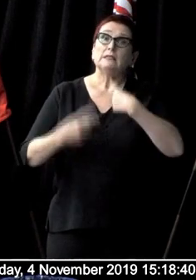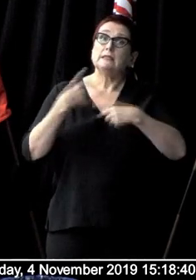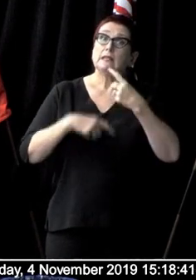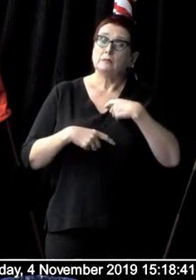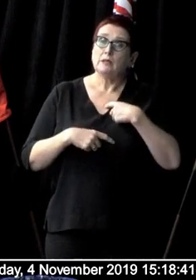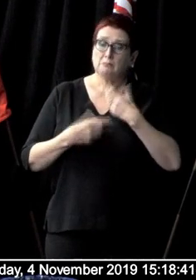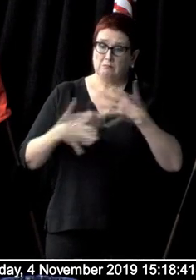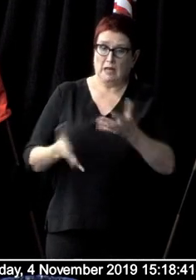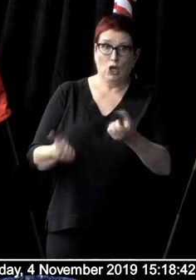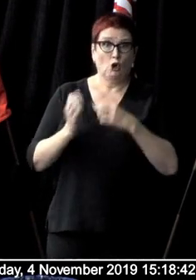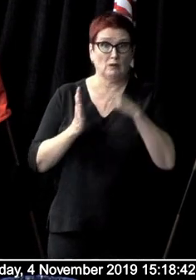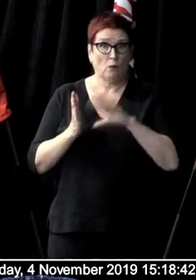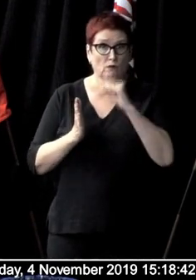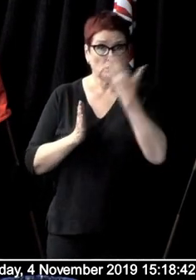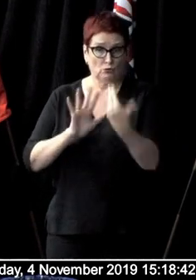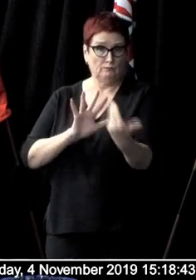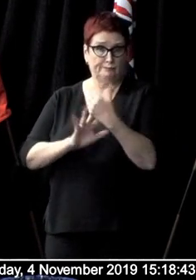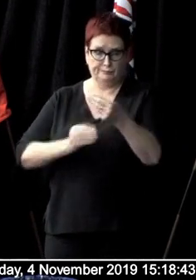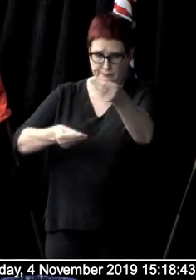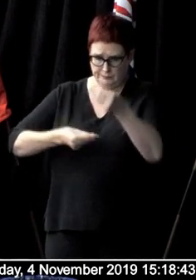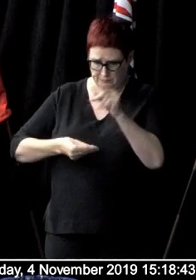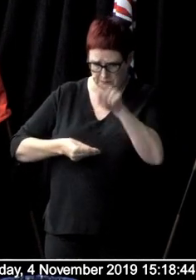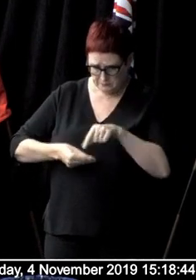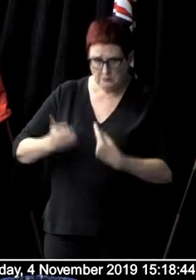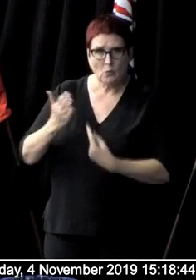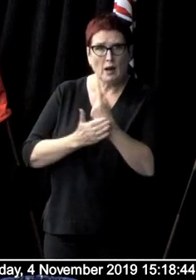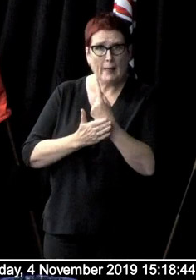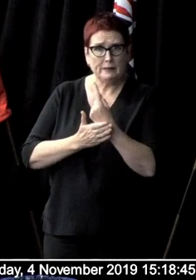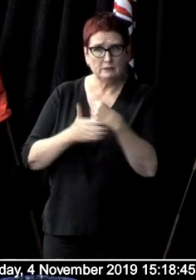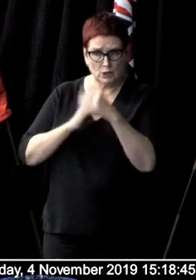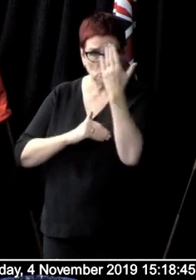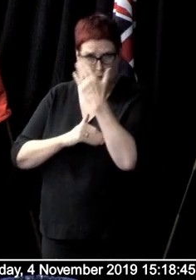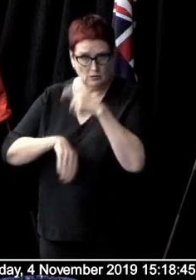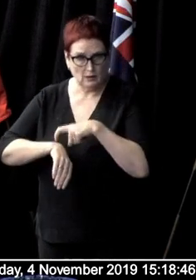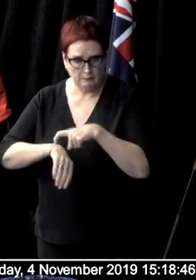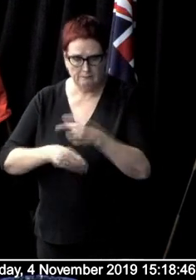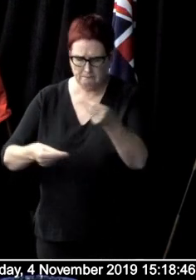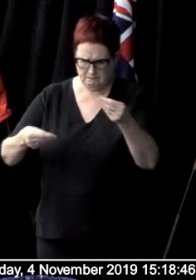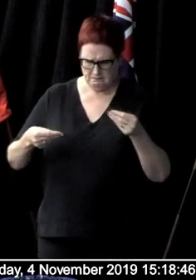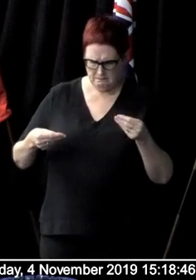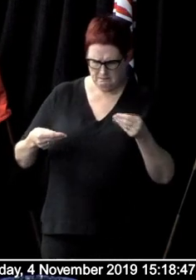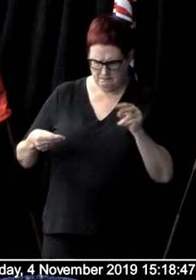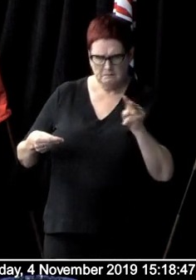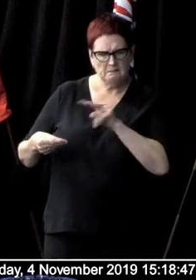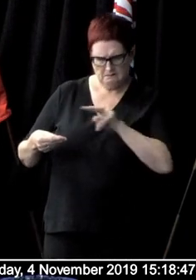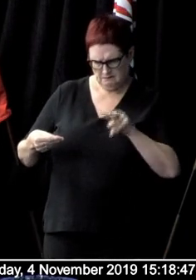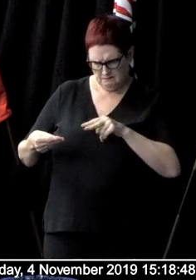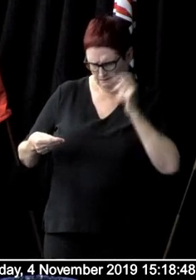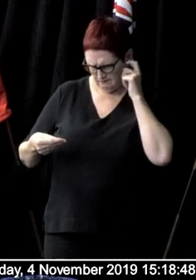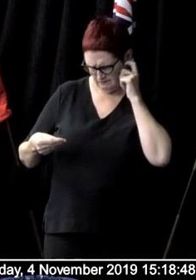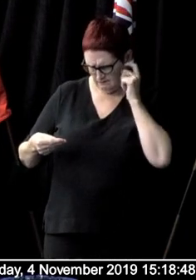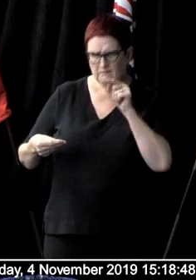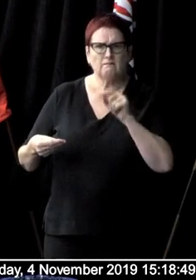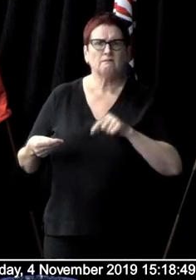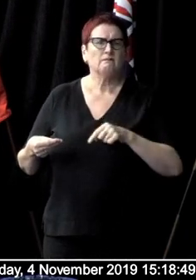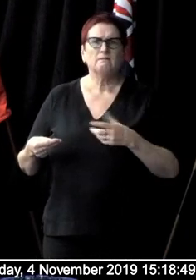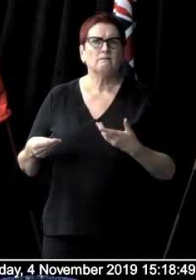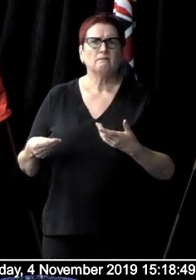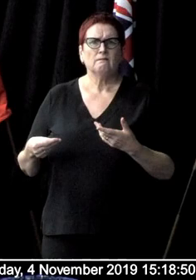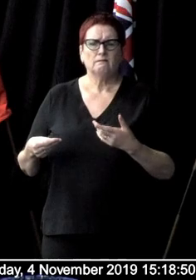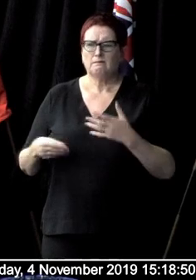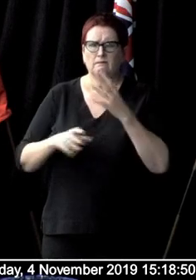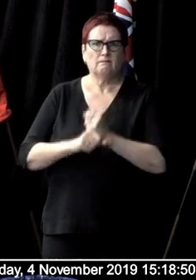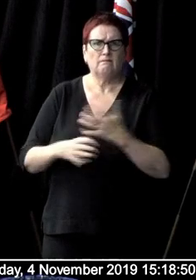report of what the school’s version is, that they don’t believe the case that has